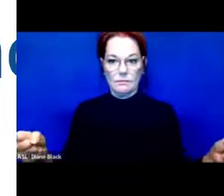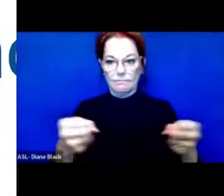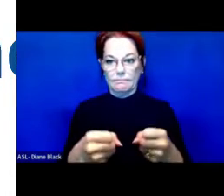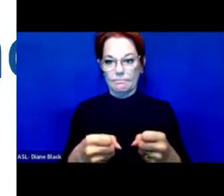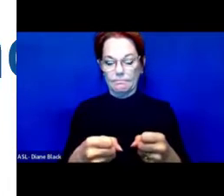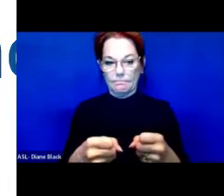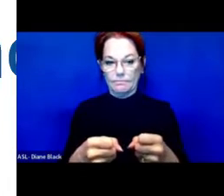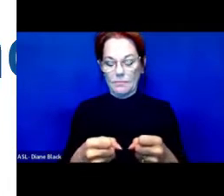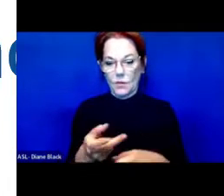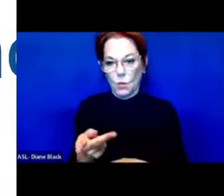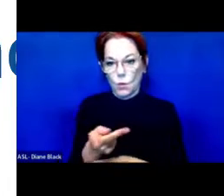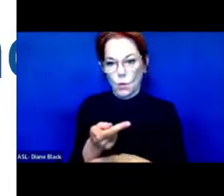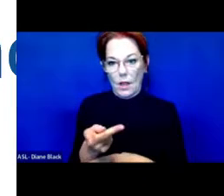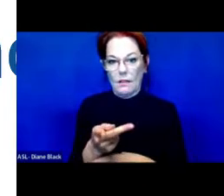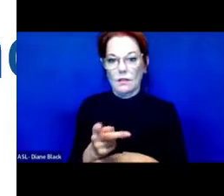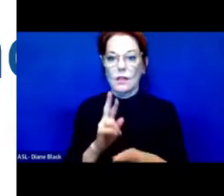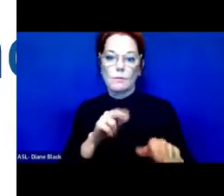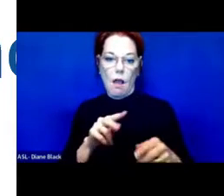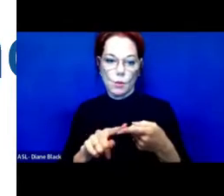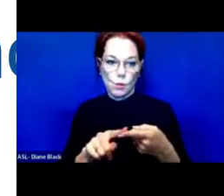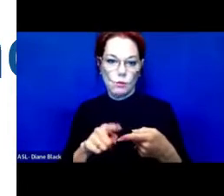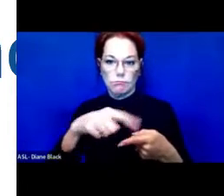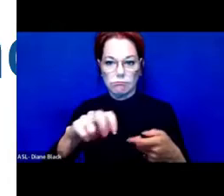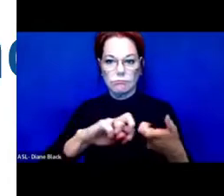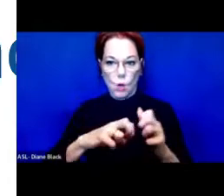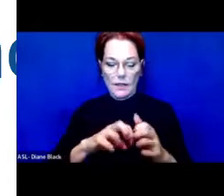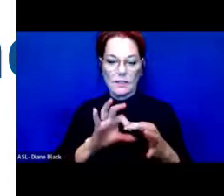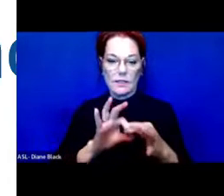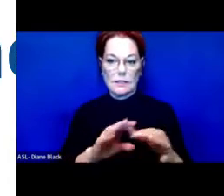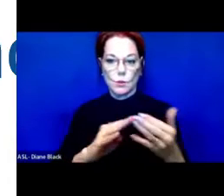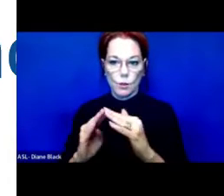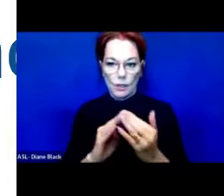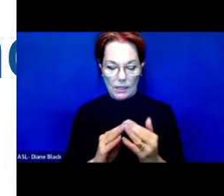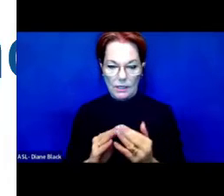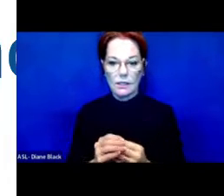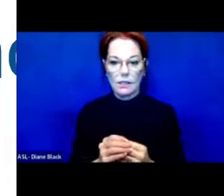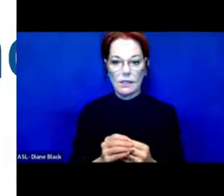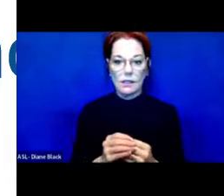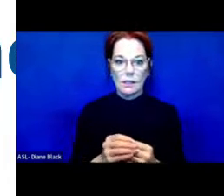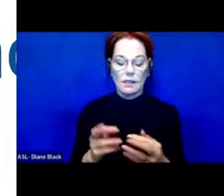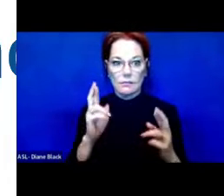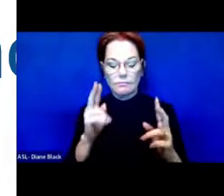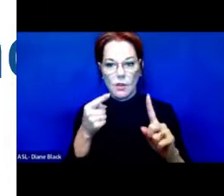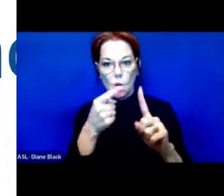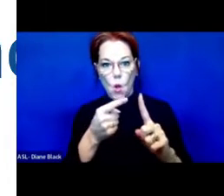community. And it's a way of keeping folks out of jail if we can, and certainly getting them